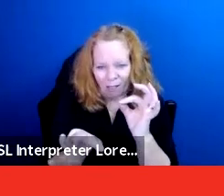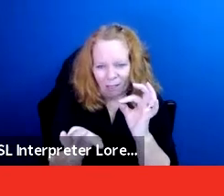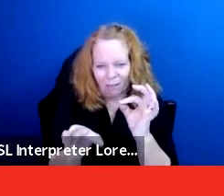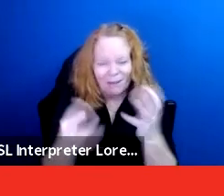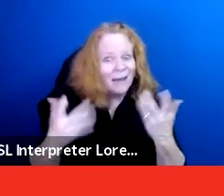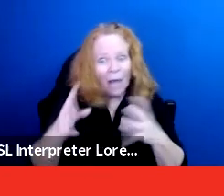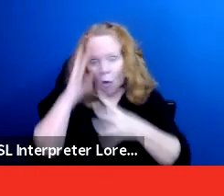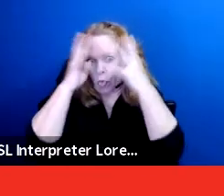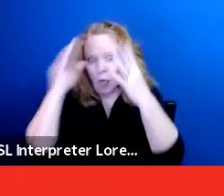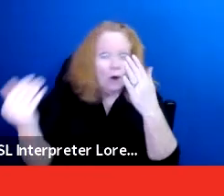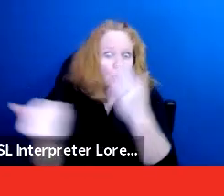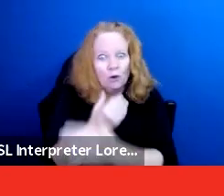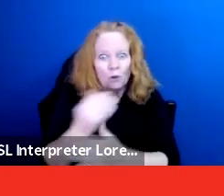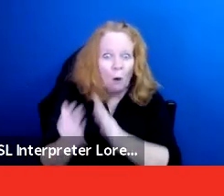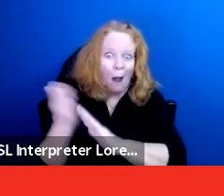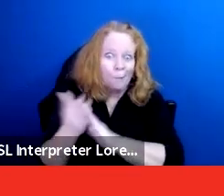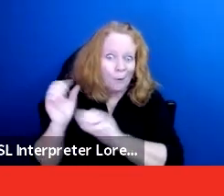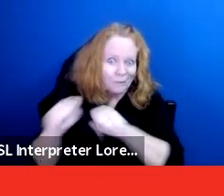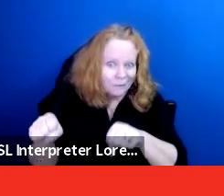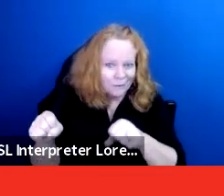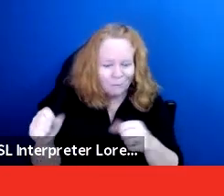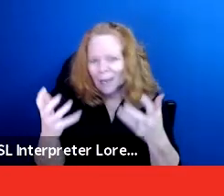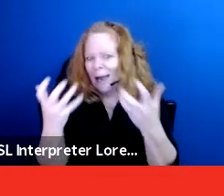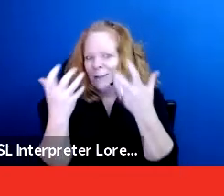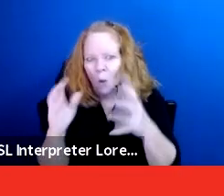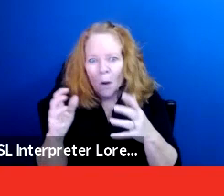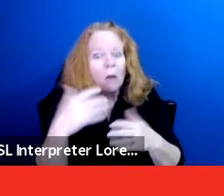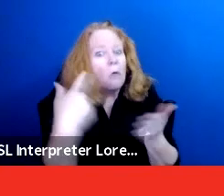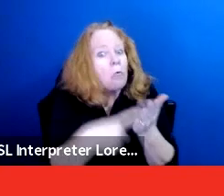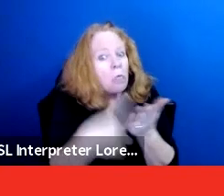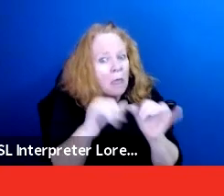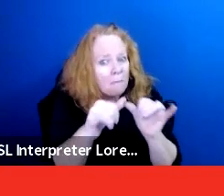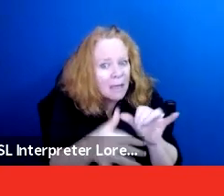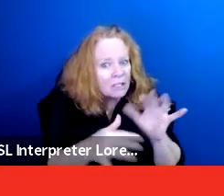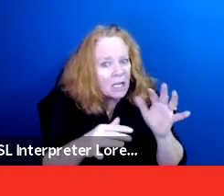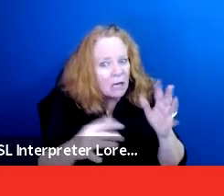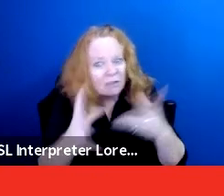didn't want to have to prioritize this work with the main Engineers of our platforms so